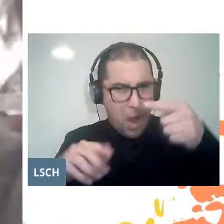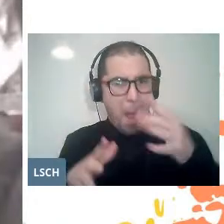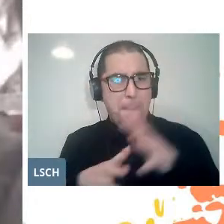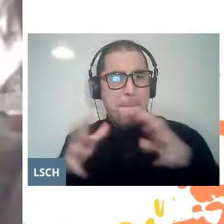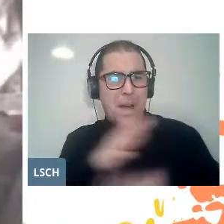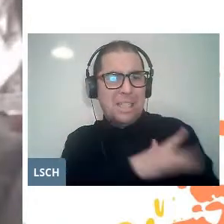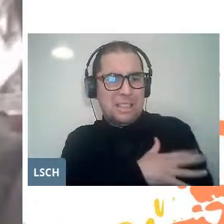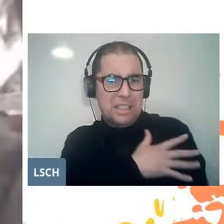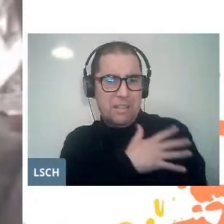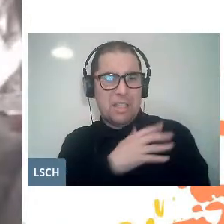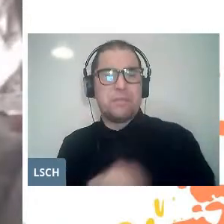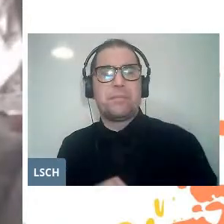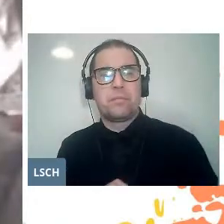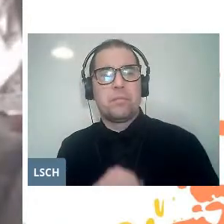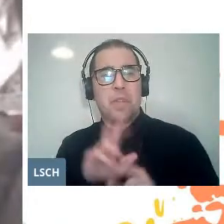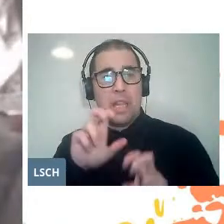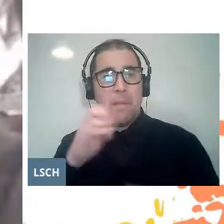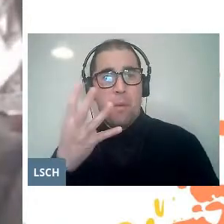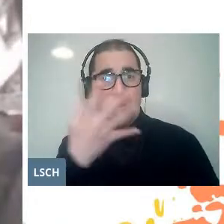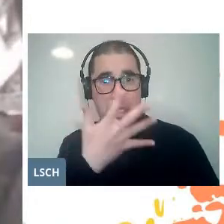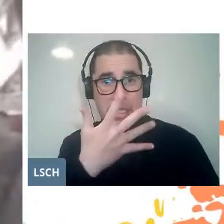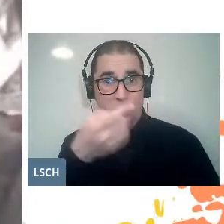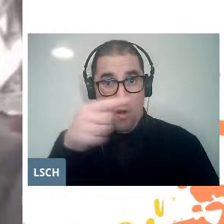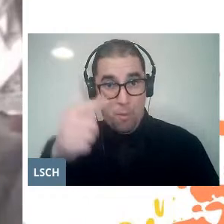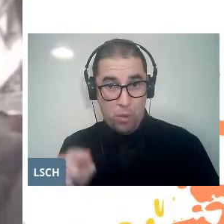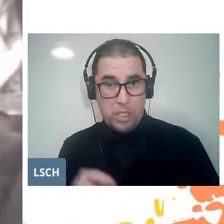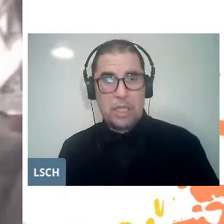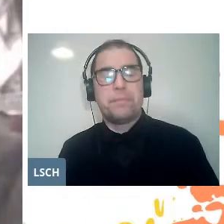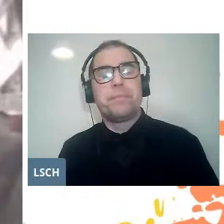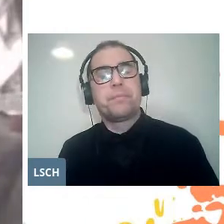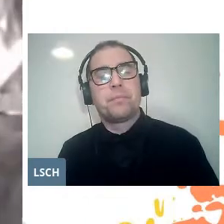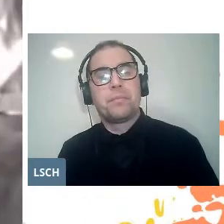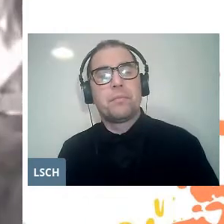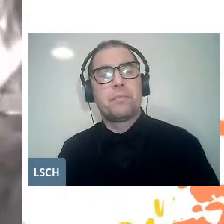With respect to number 45, generally symphonies in this period